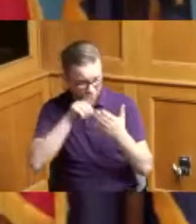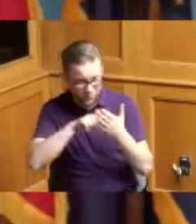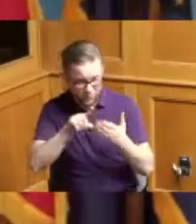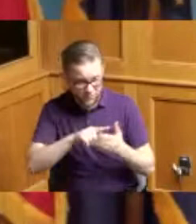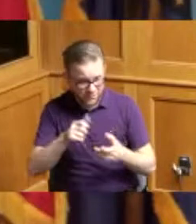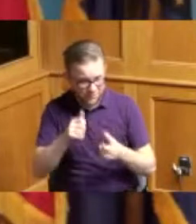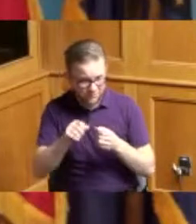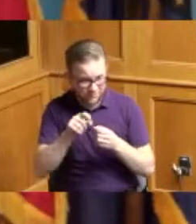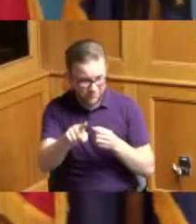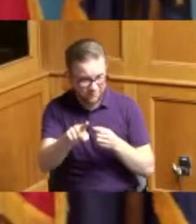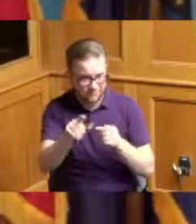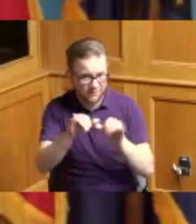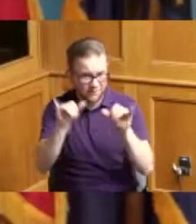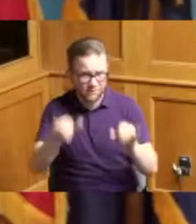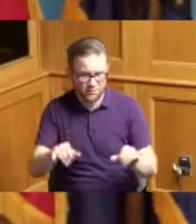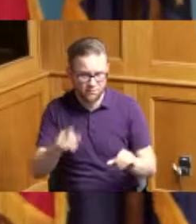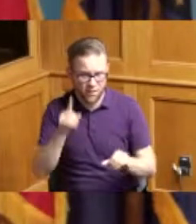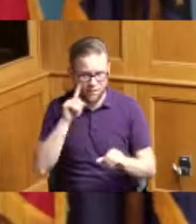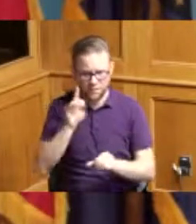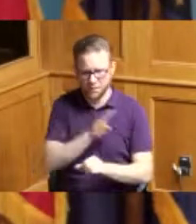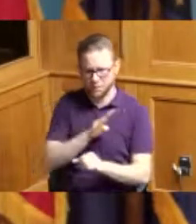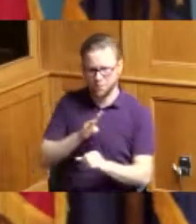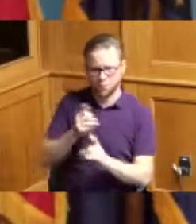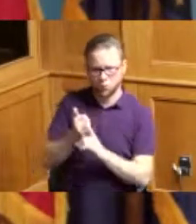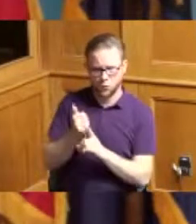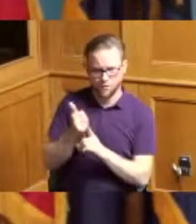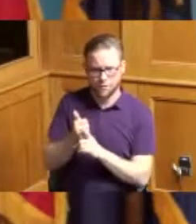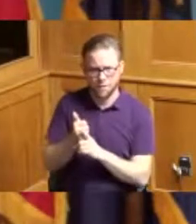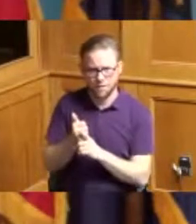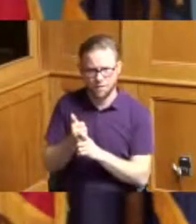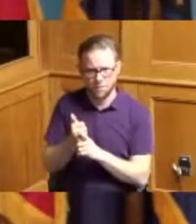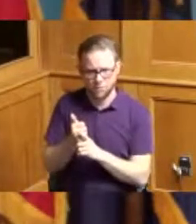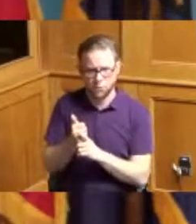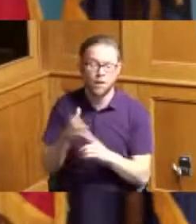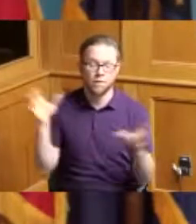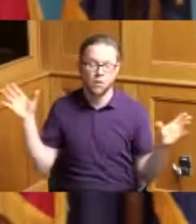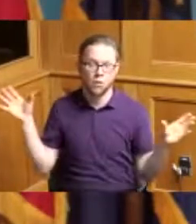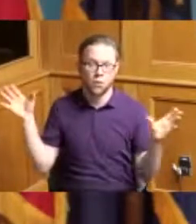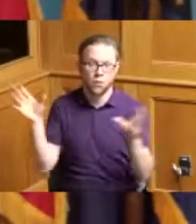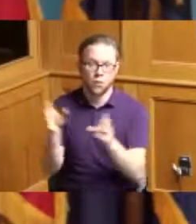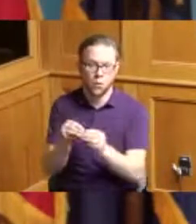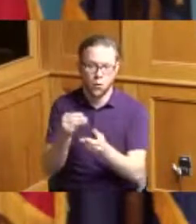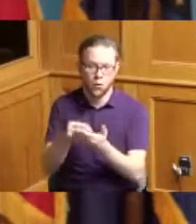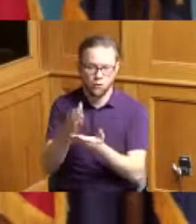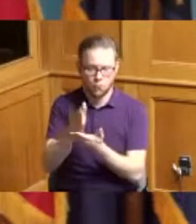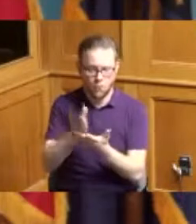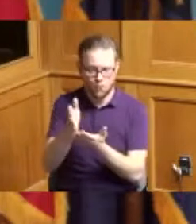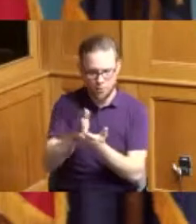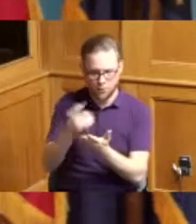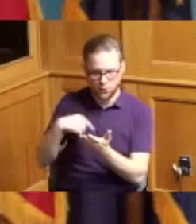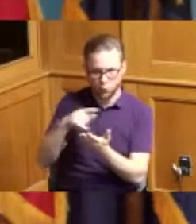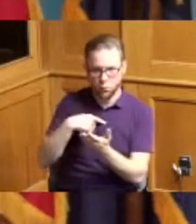that our board when we were looking at our overall budget I said let's look into that and they said